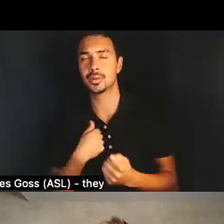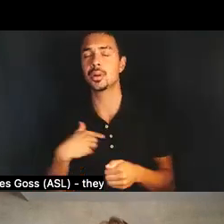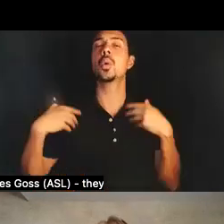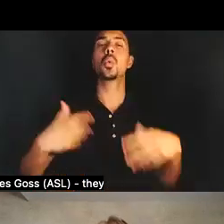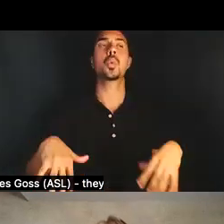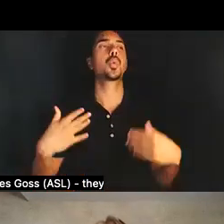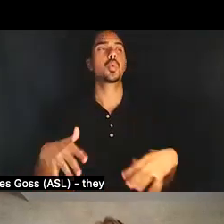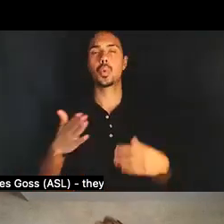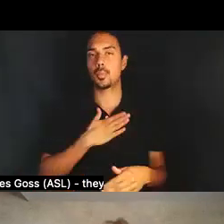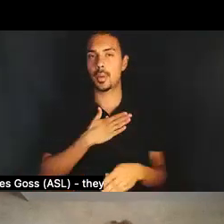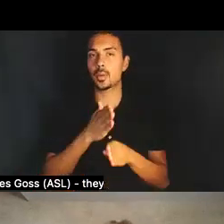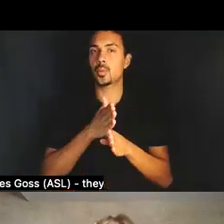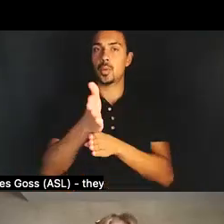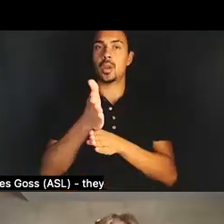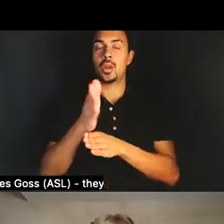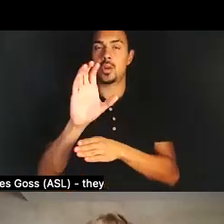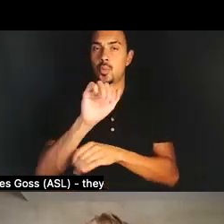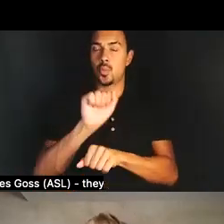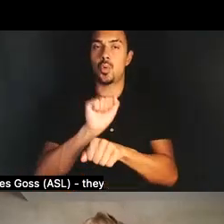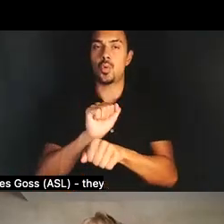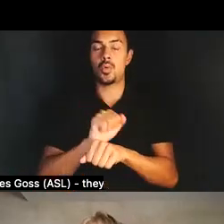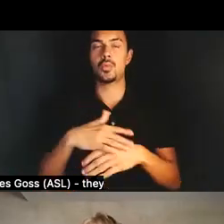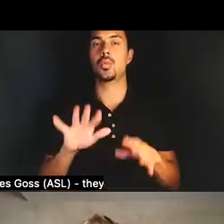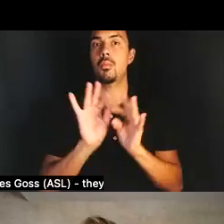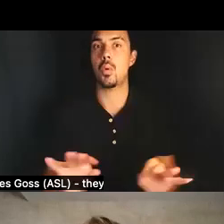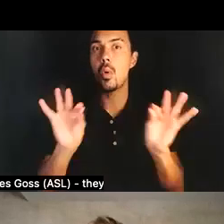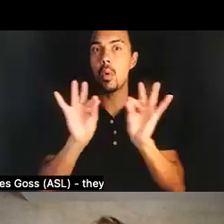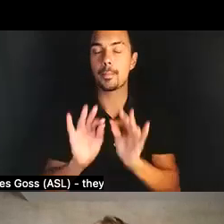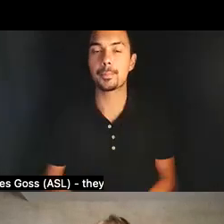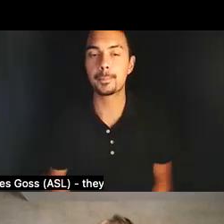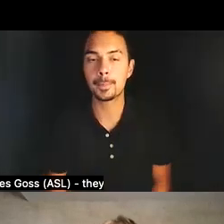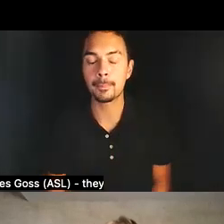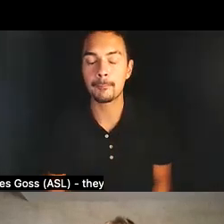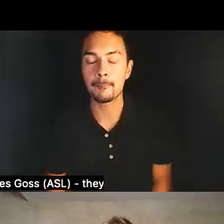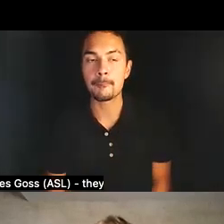encouraging writers from marginalized backgrounds. And that was something that I really relied on, early in